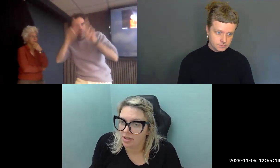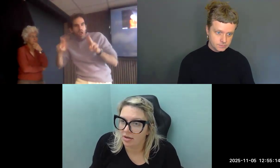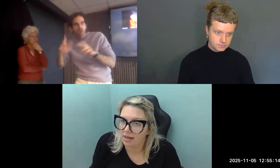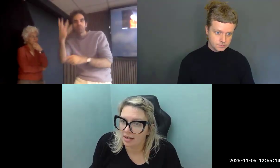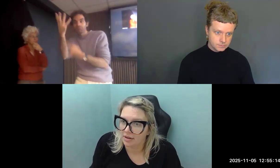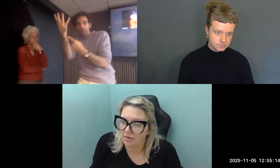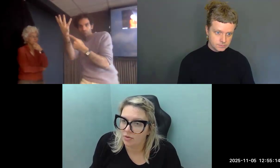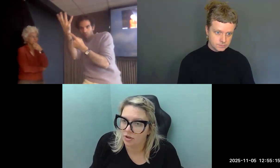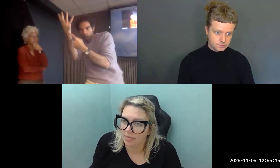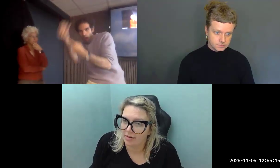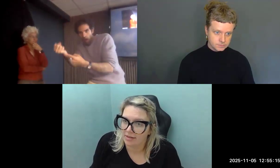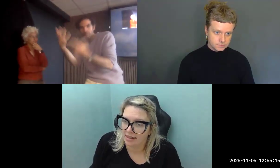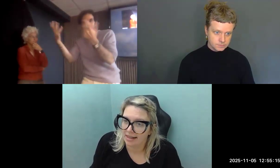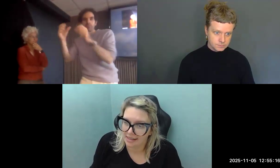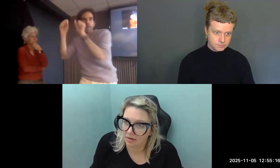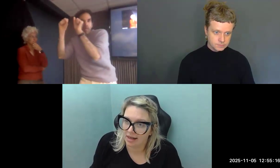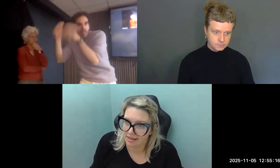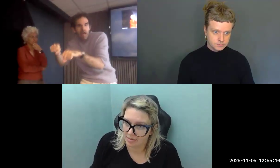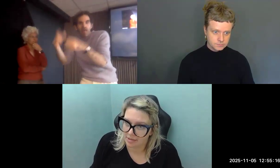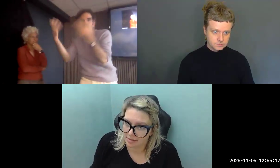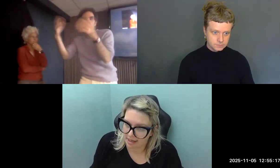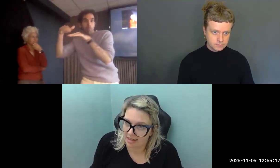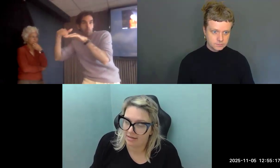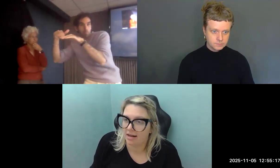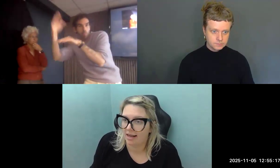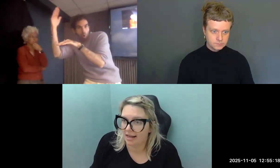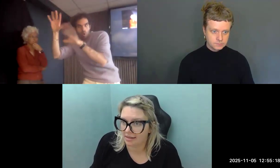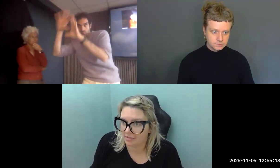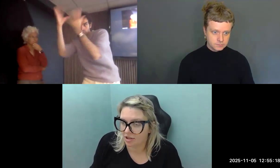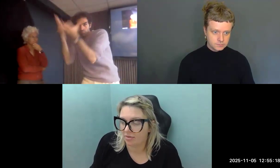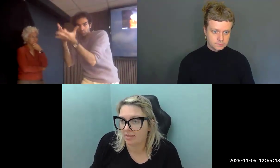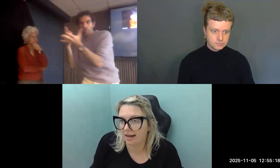So, I know that we've talked about lexical items in IS, so.